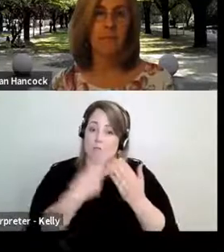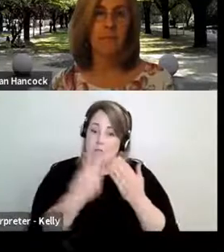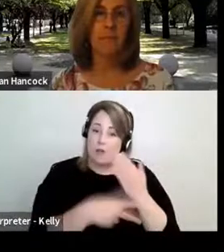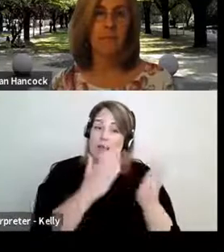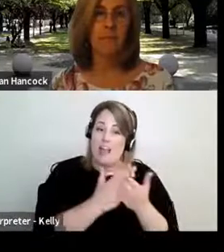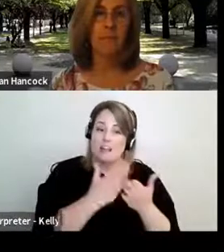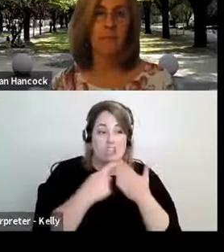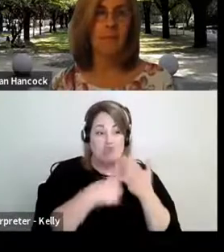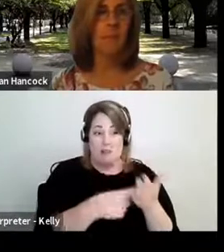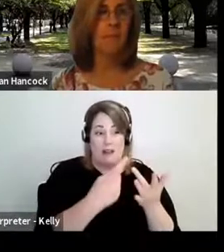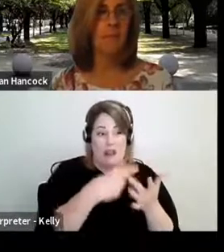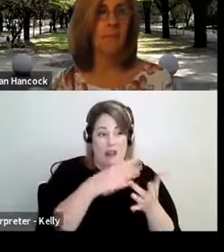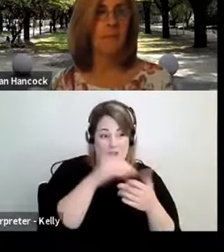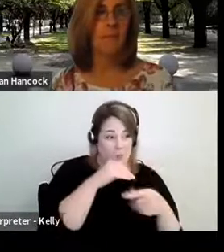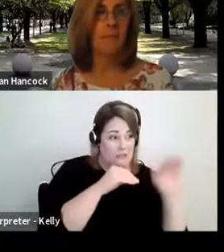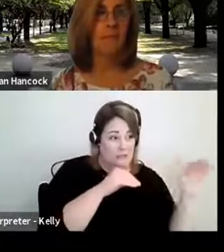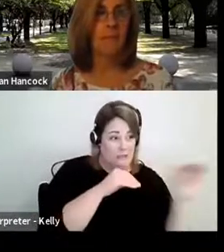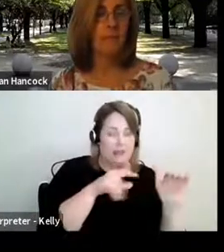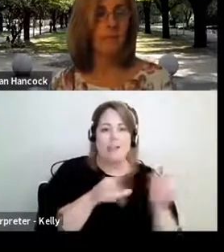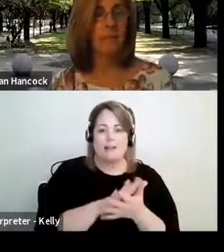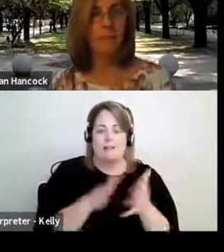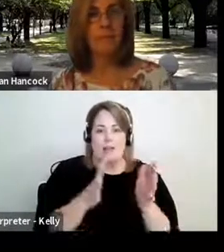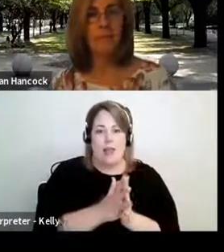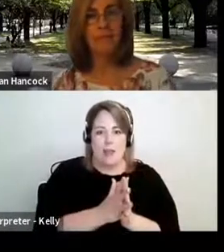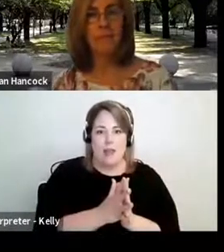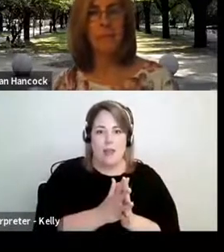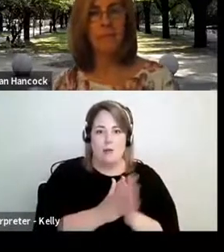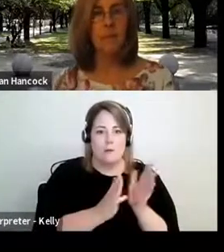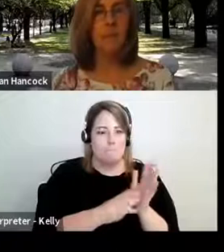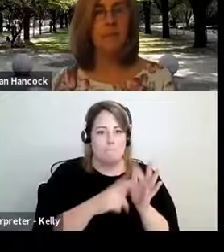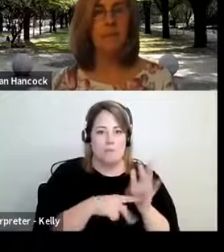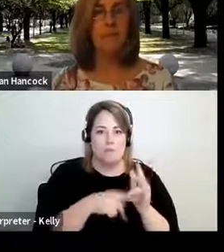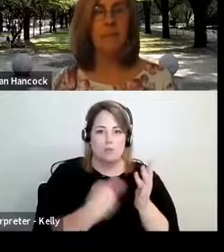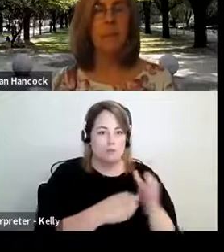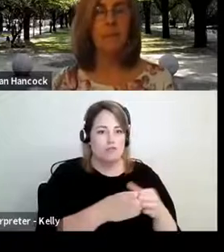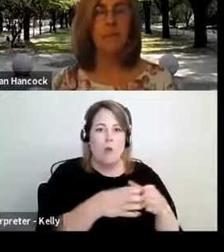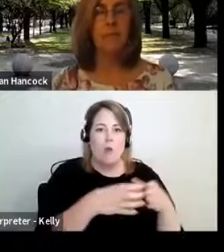study area and that's how we have gained a lot of our mentors over the years from one year to the